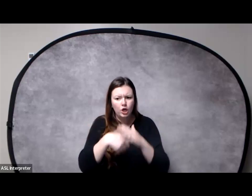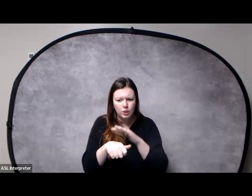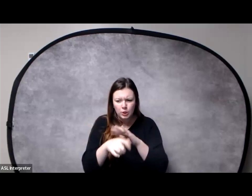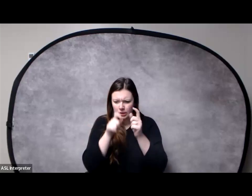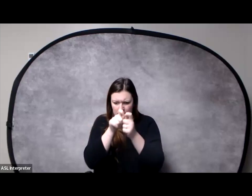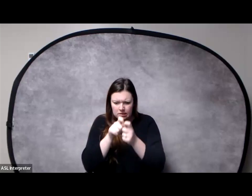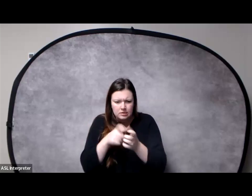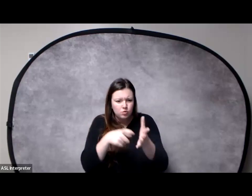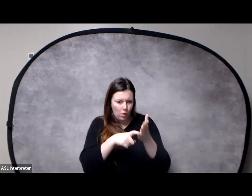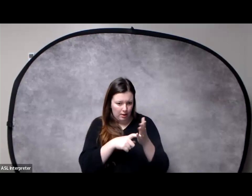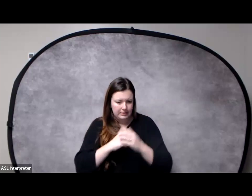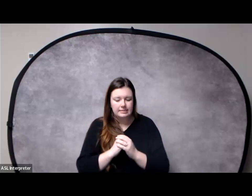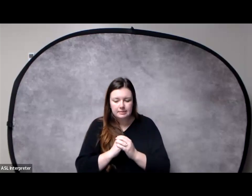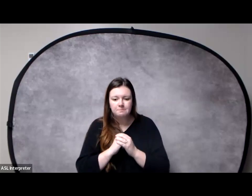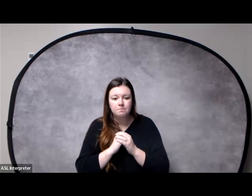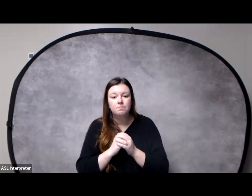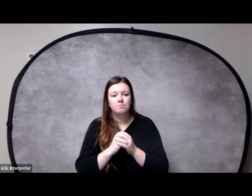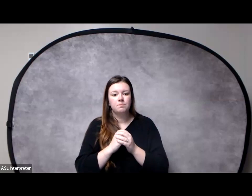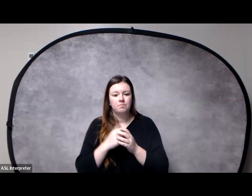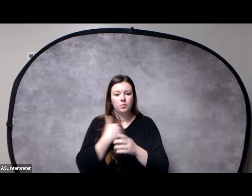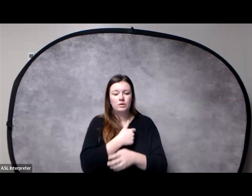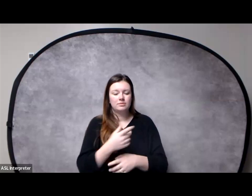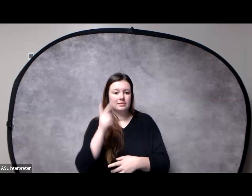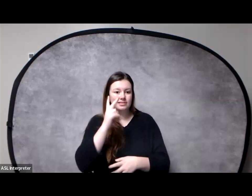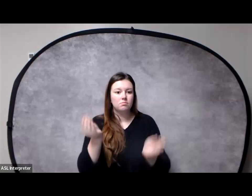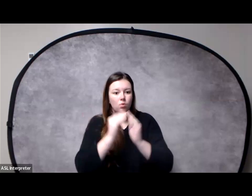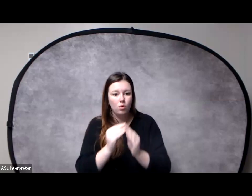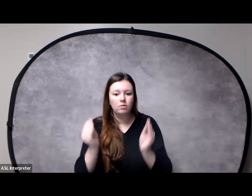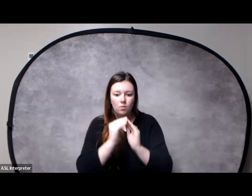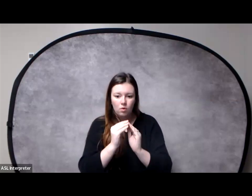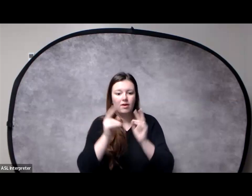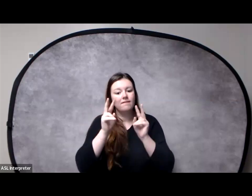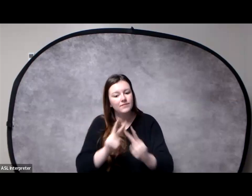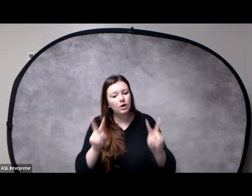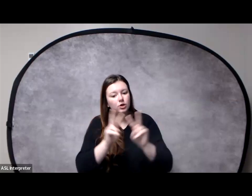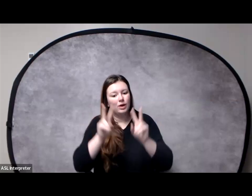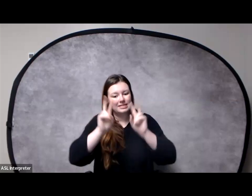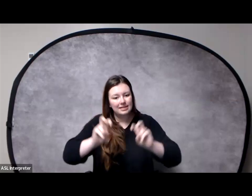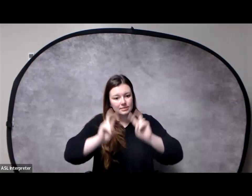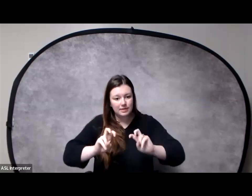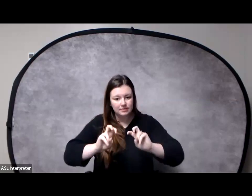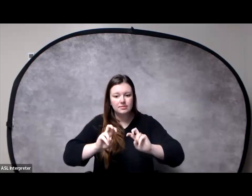More and more we're seeing value assessments being used to calculate cost benefit decisions